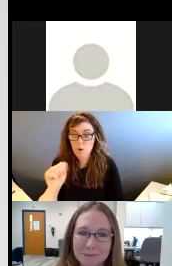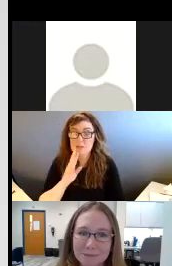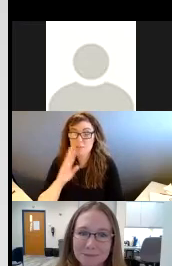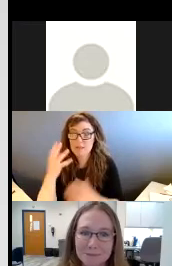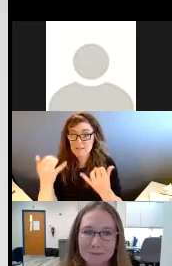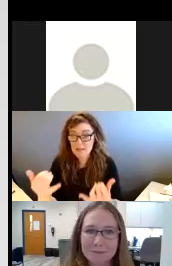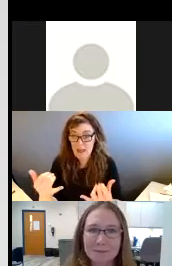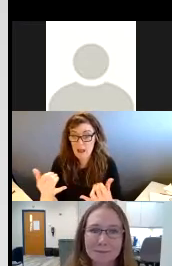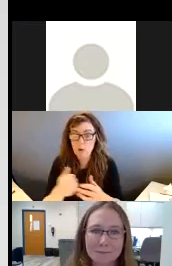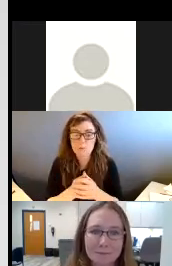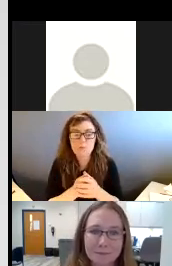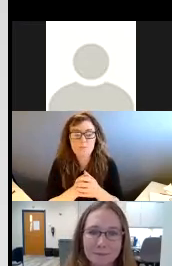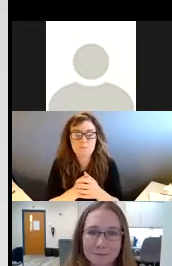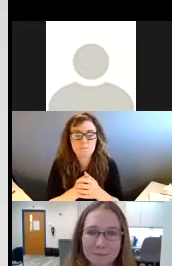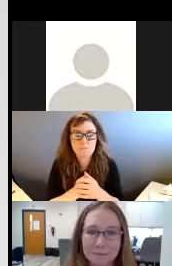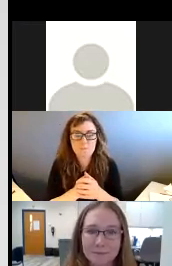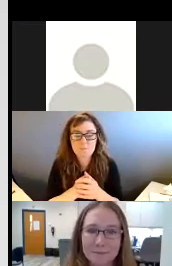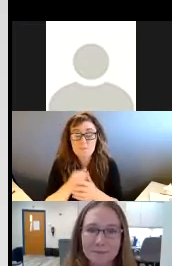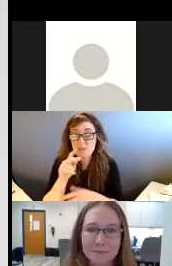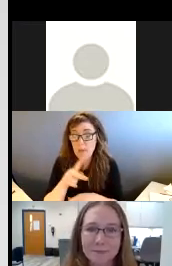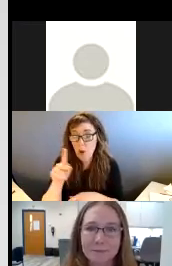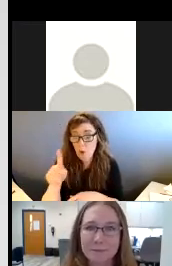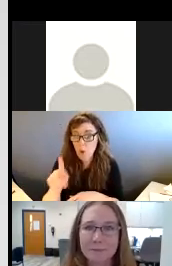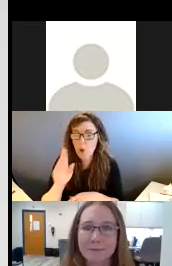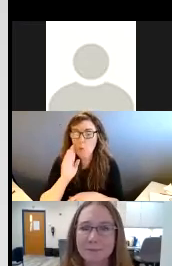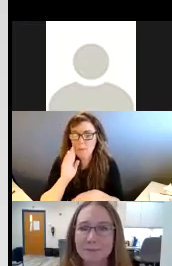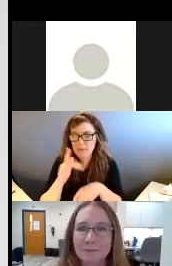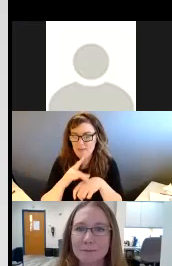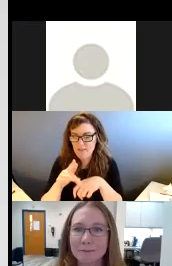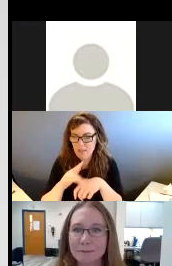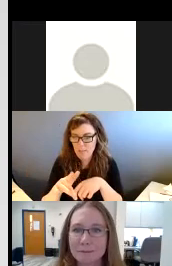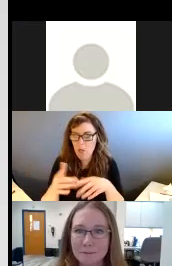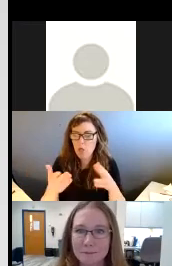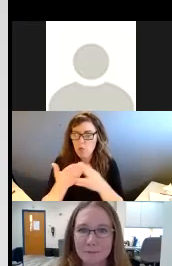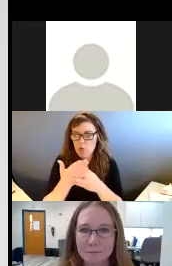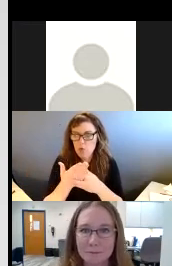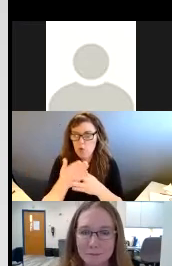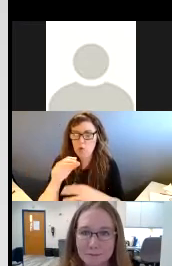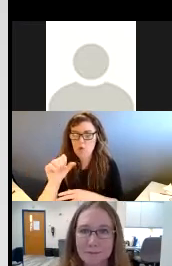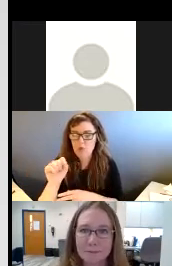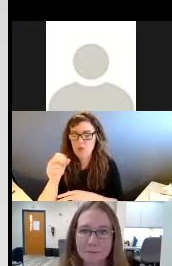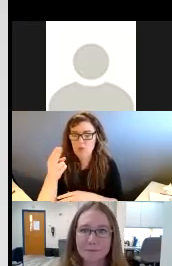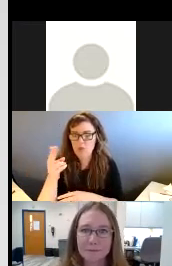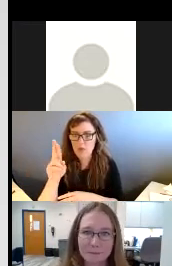I WILL ANSWER THE FIRST QUESTION IN CHAT. THE POWERPOINT IS MADE AVAILABLE THROUGH THE POSTWEBINAR SURVEY.